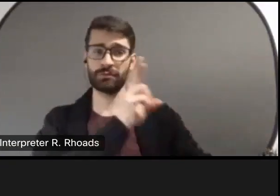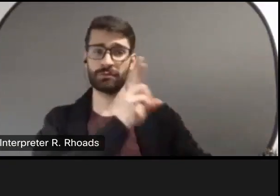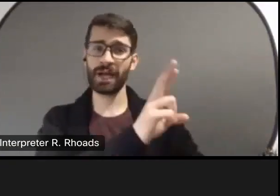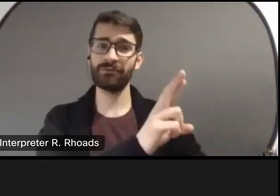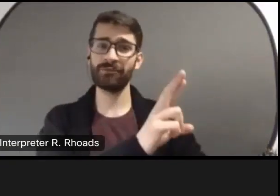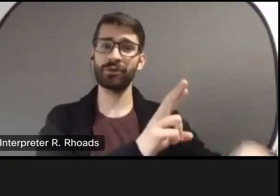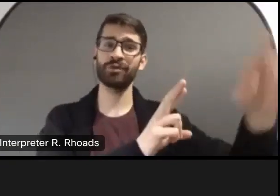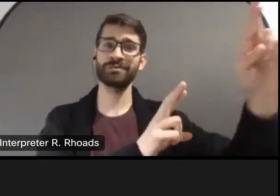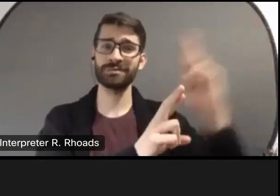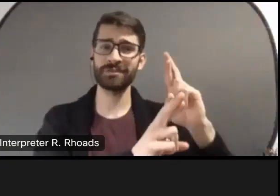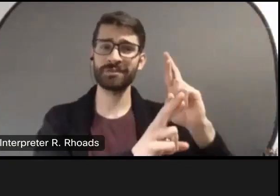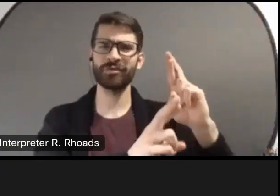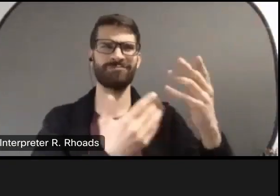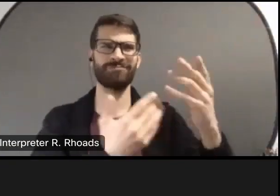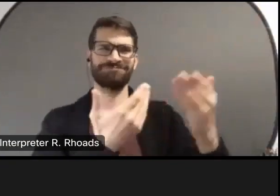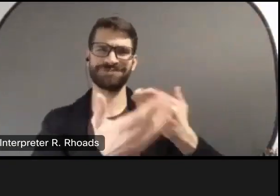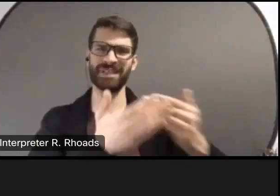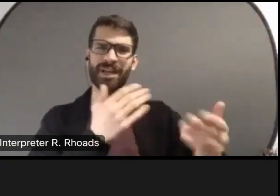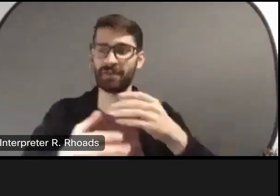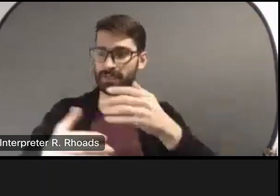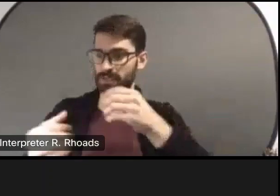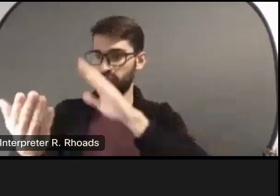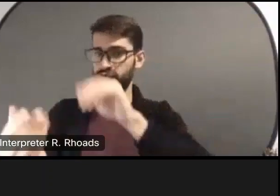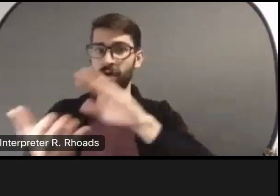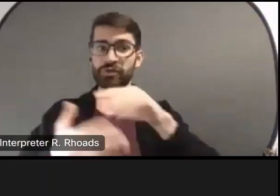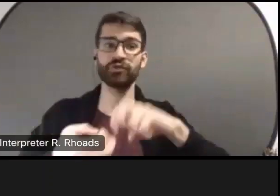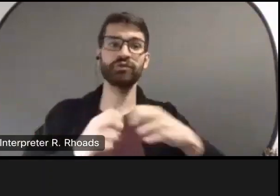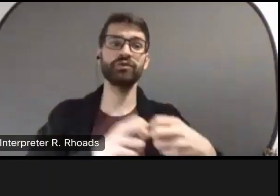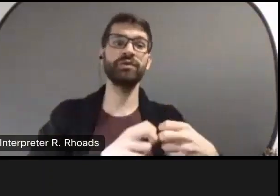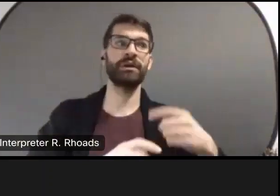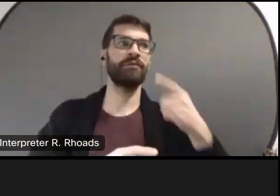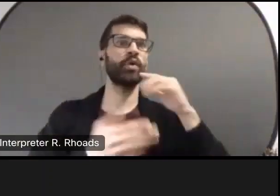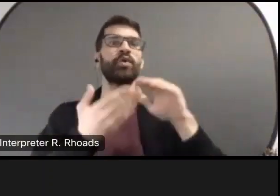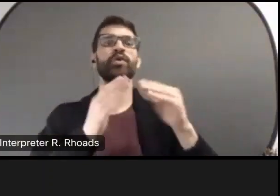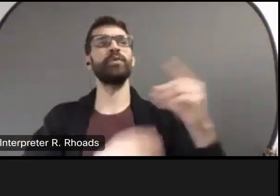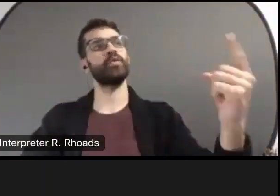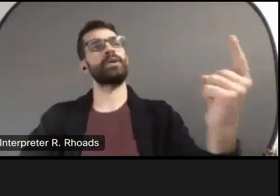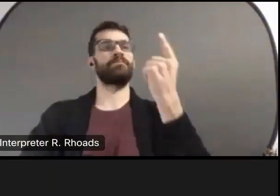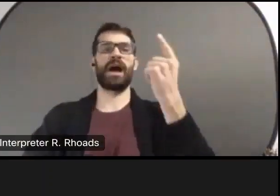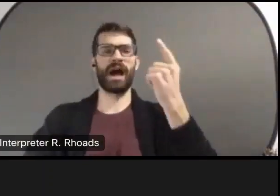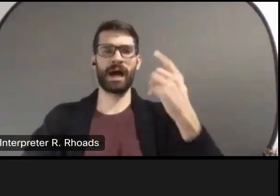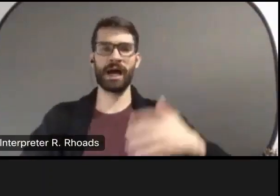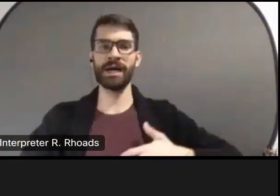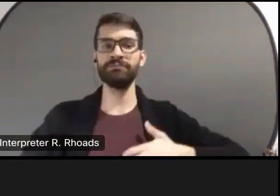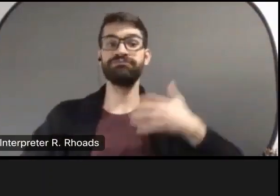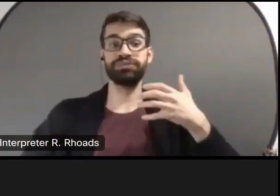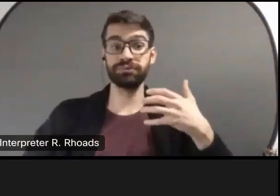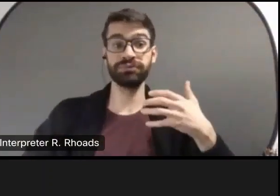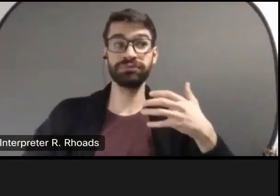addressing even possibly difficult members of the community who really vehemently disagree about,